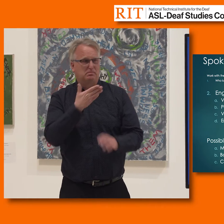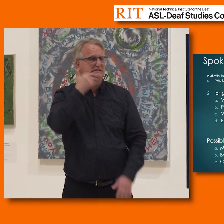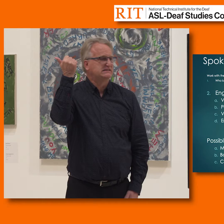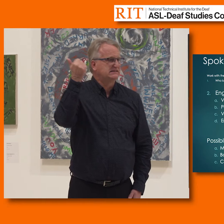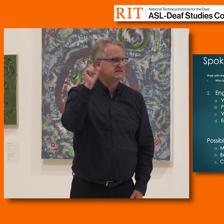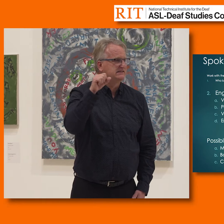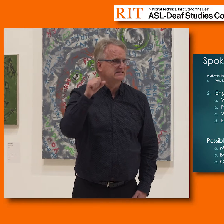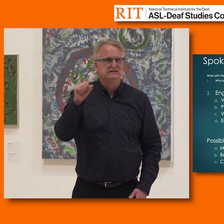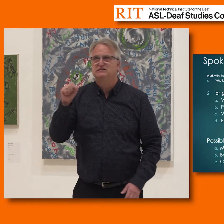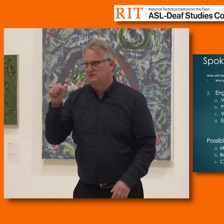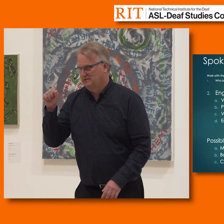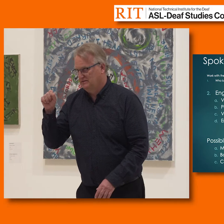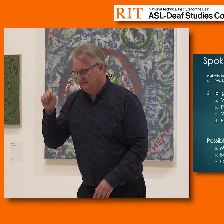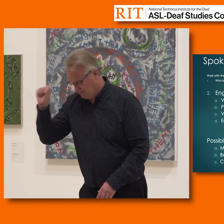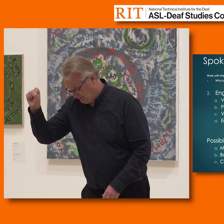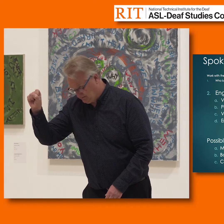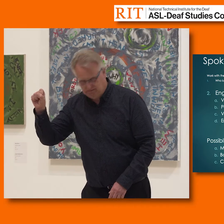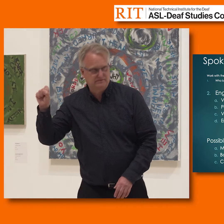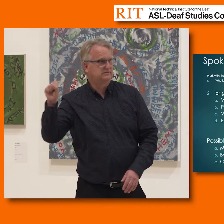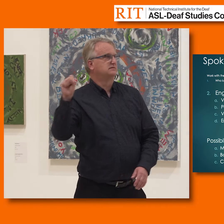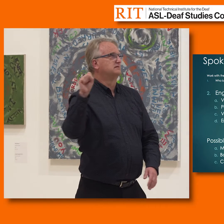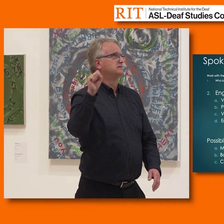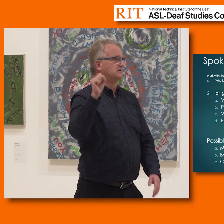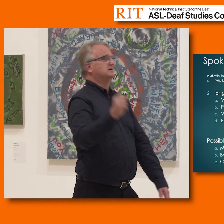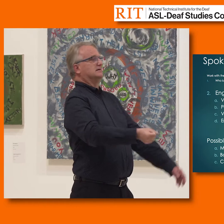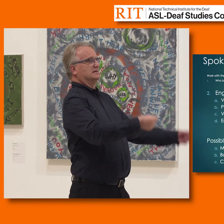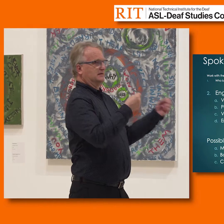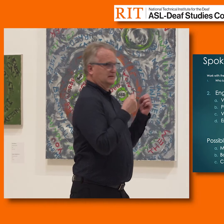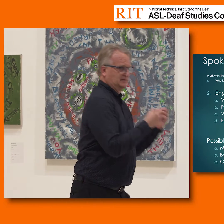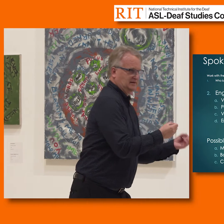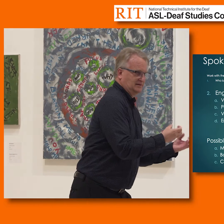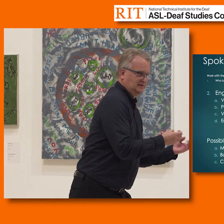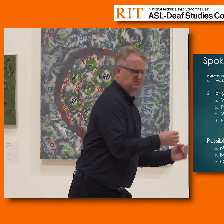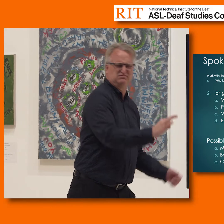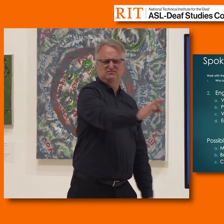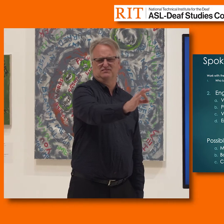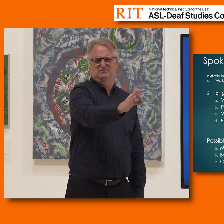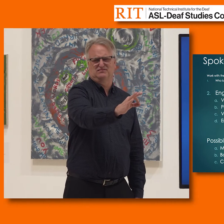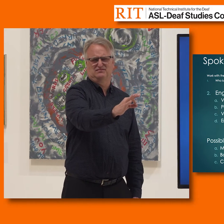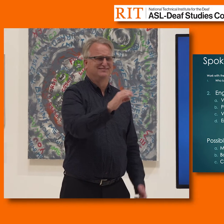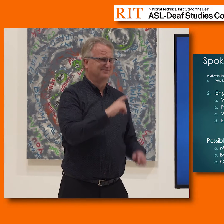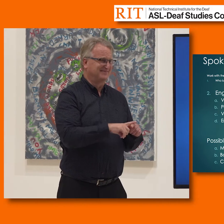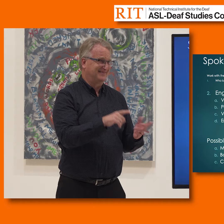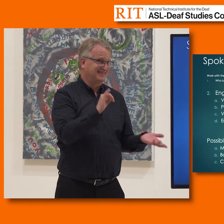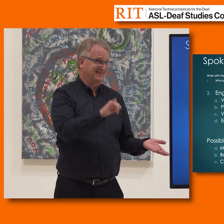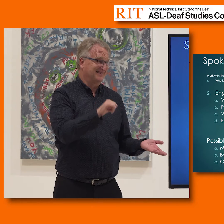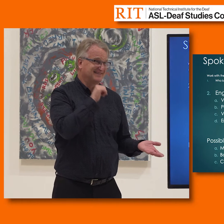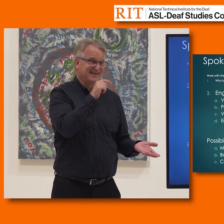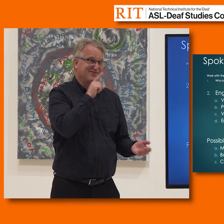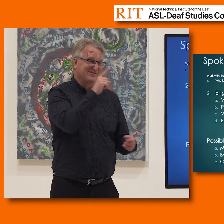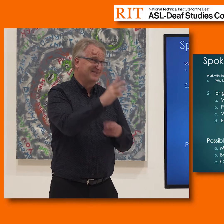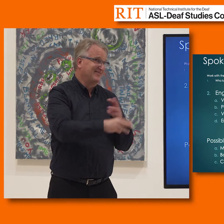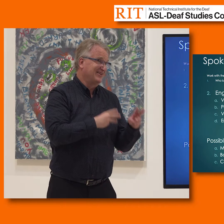So, many times, norm in the field is interpreters will work in 20-minute shifts and they switch on and off.